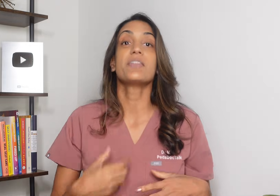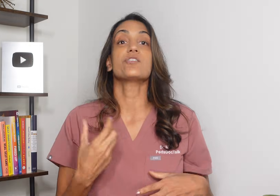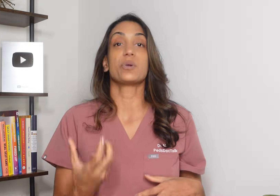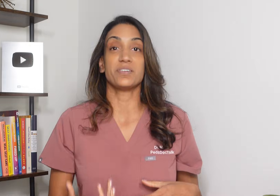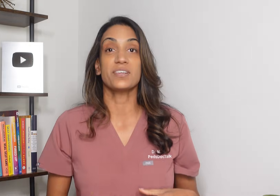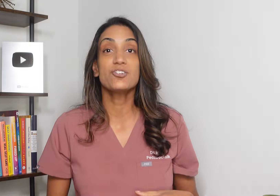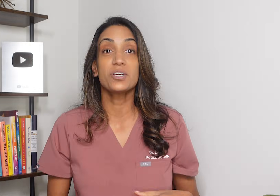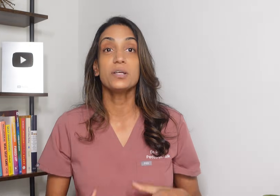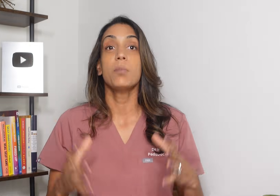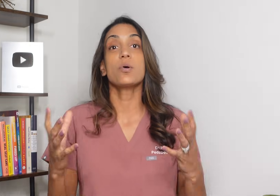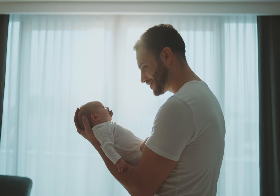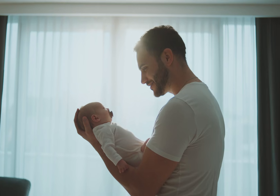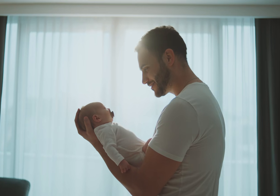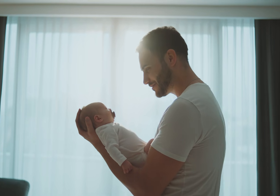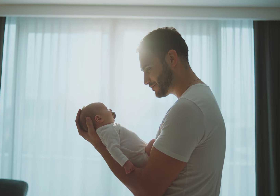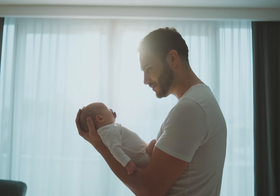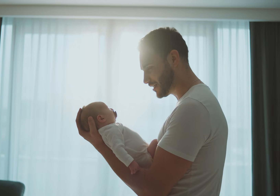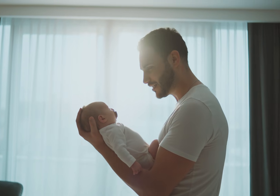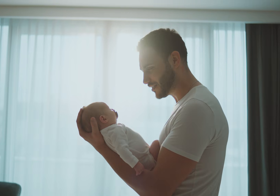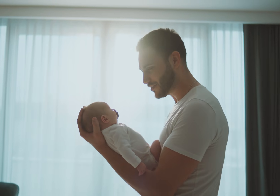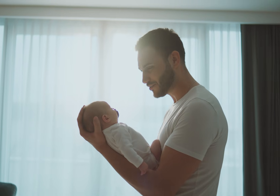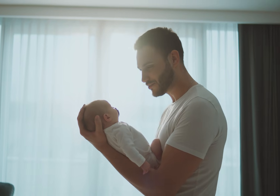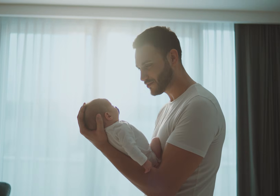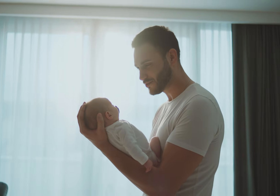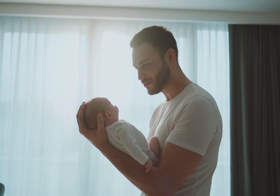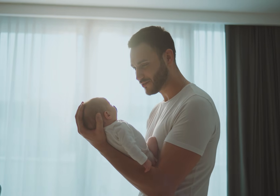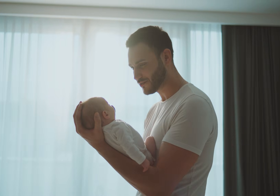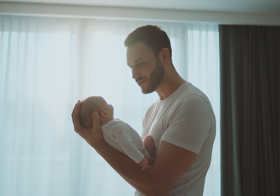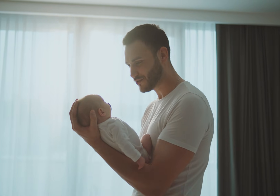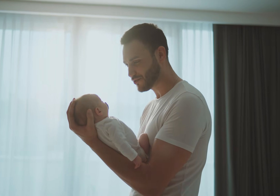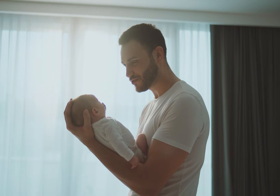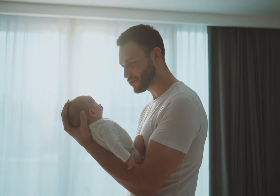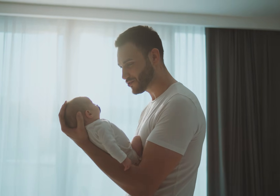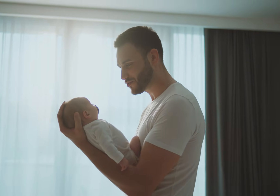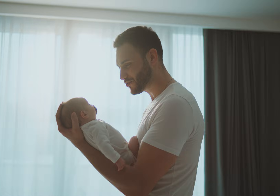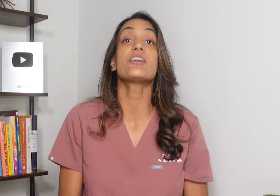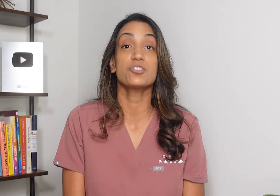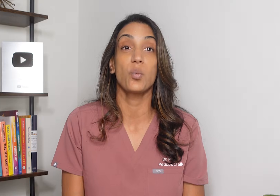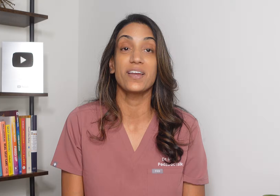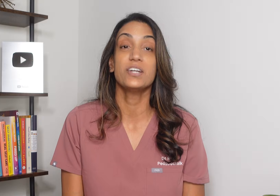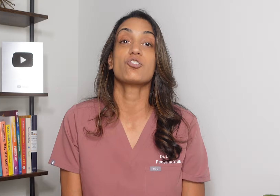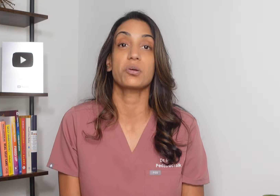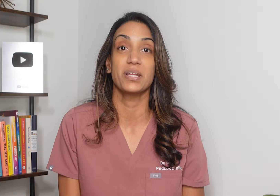Then joint attention, both of you focusing on the same thing and gestures and signs their first intentional way to share meaning.